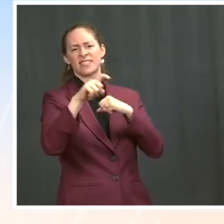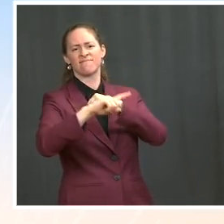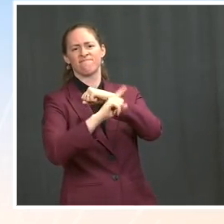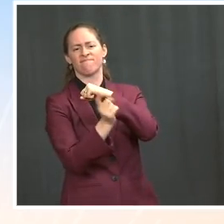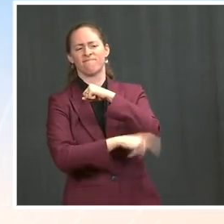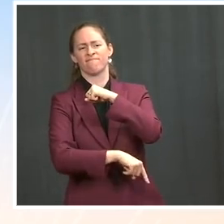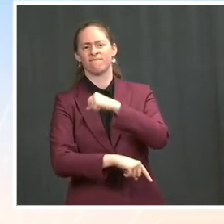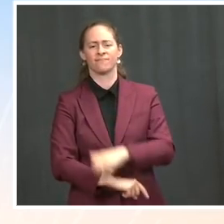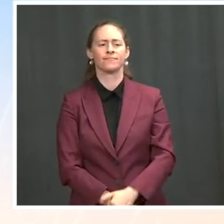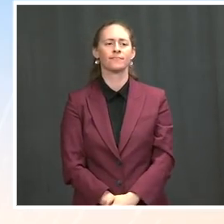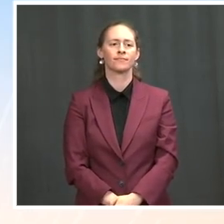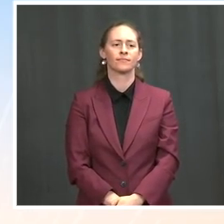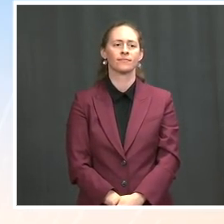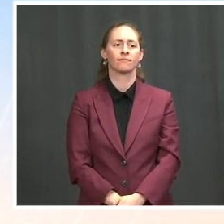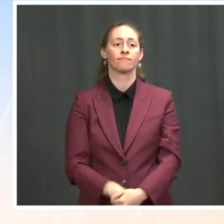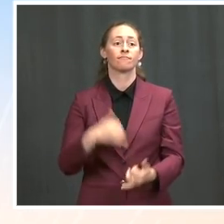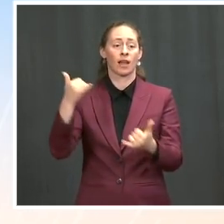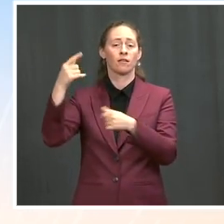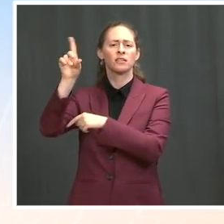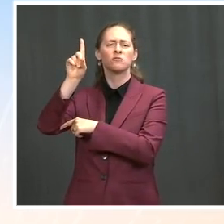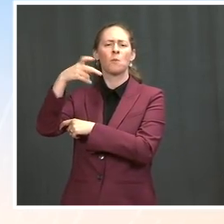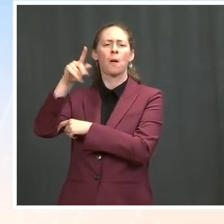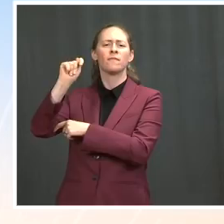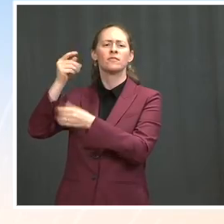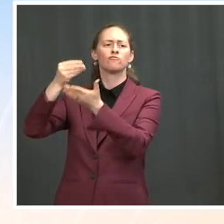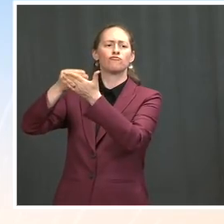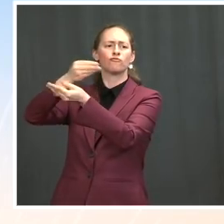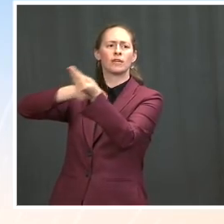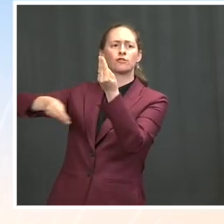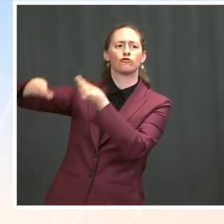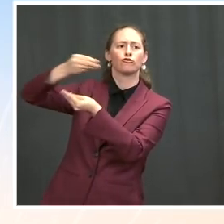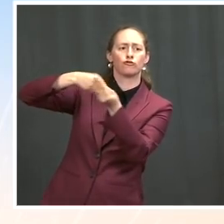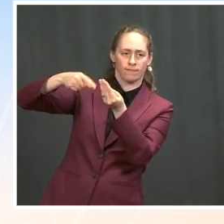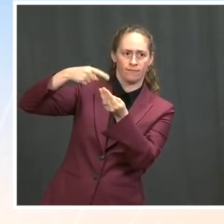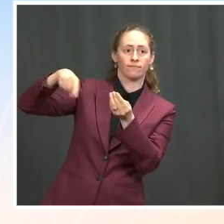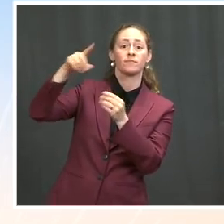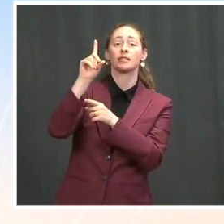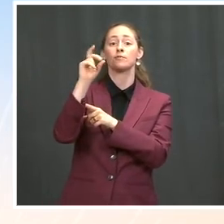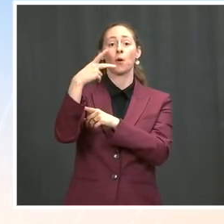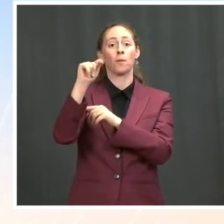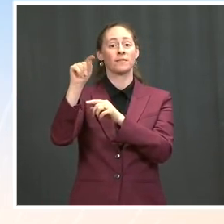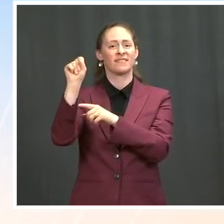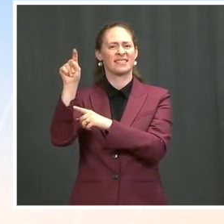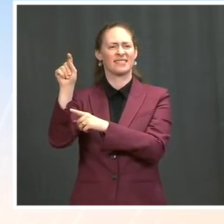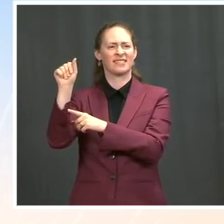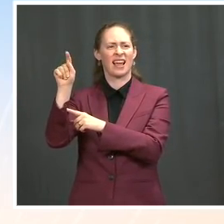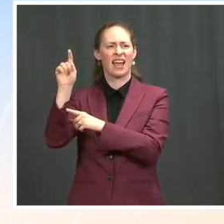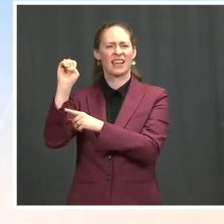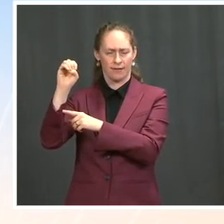62 Belarusian individuals and 5 entities in response to continuing repression in Belarus.